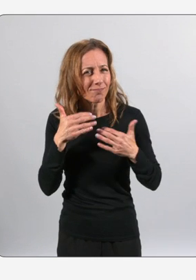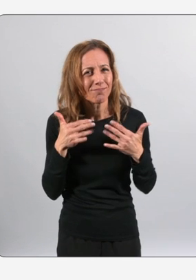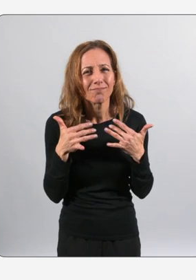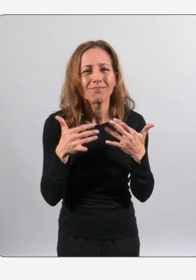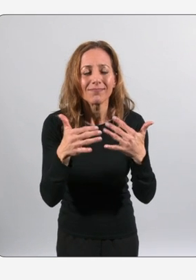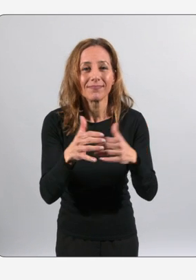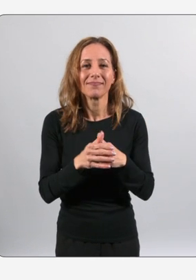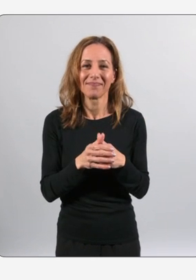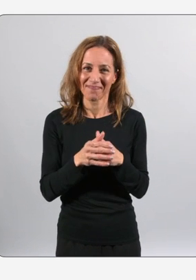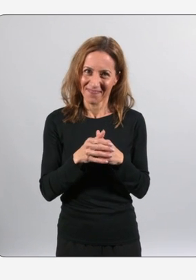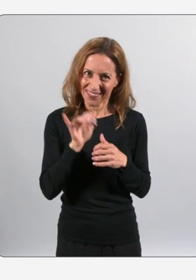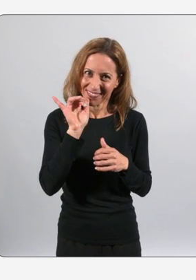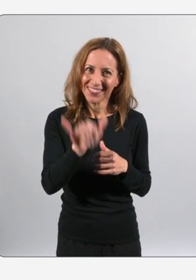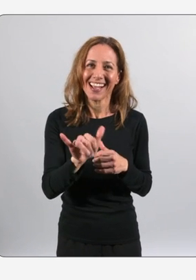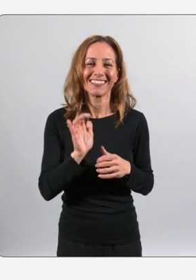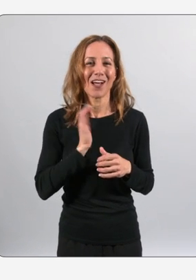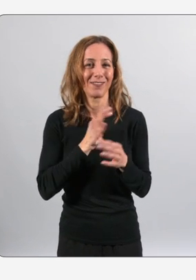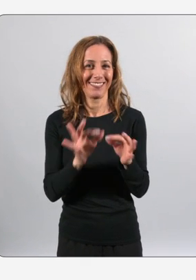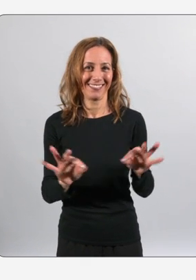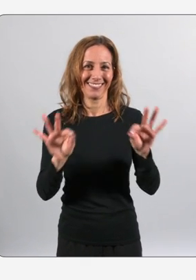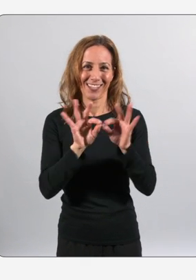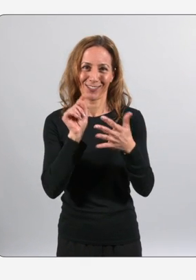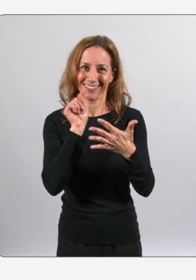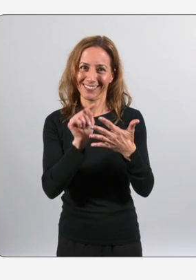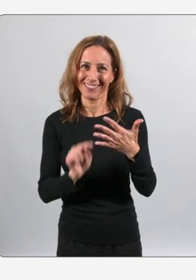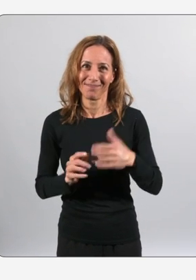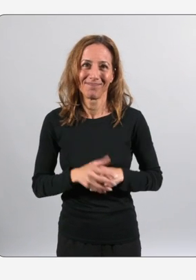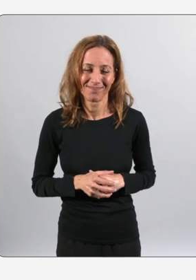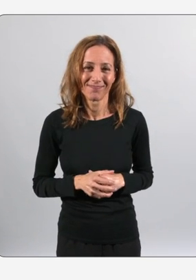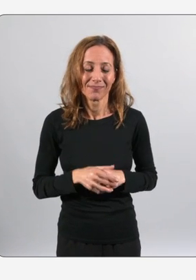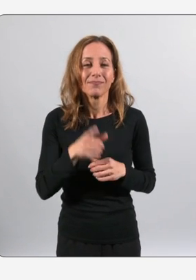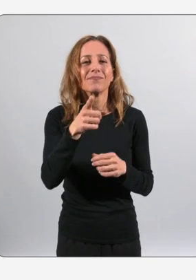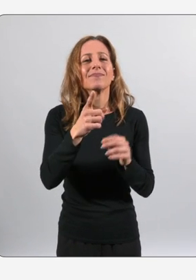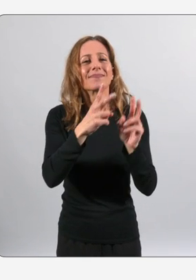So these are our essentials. Please download this checklist, pin it up on the